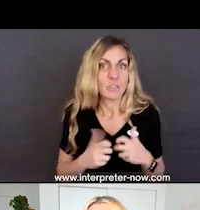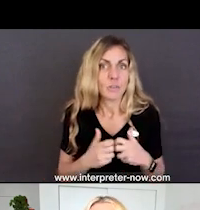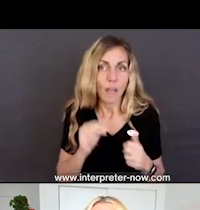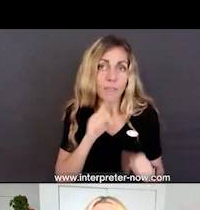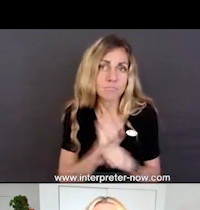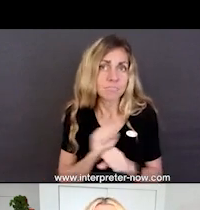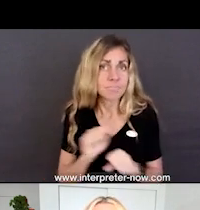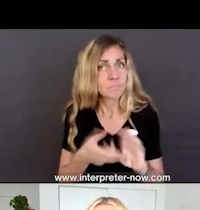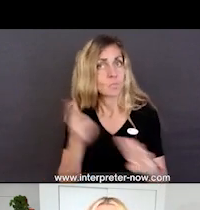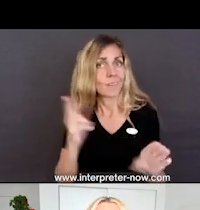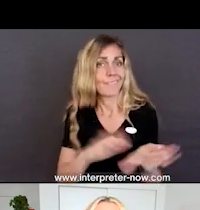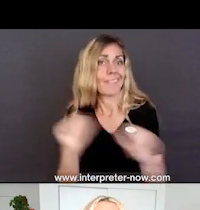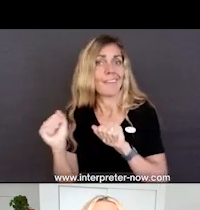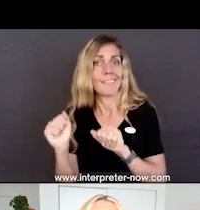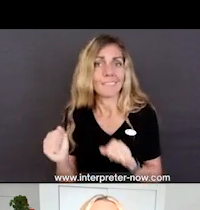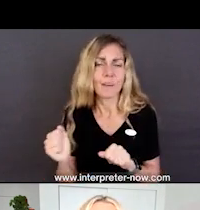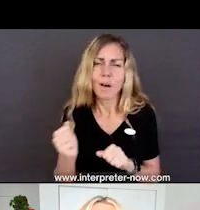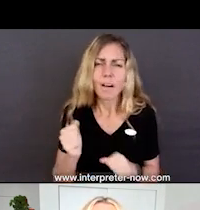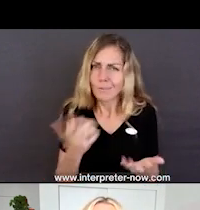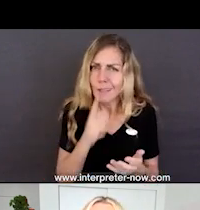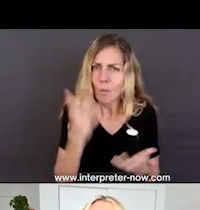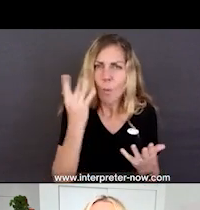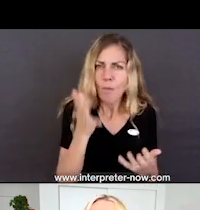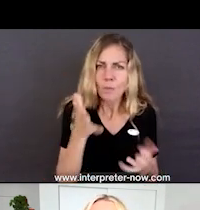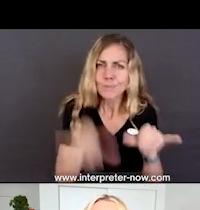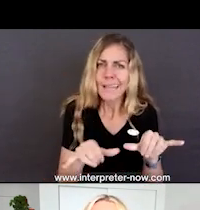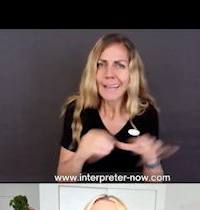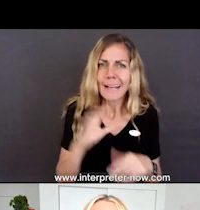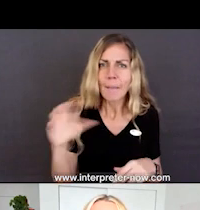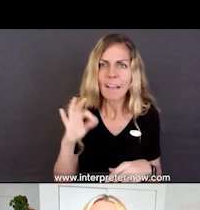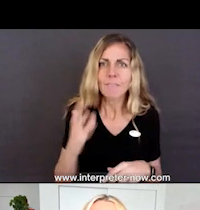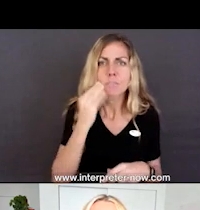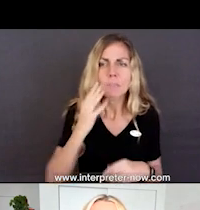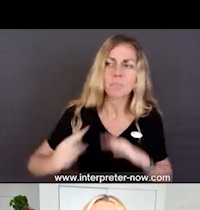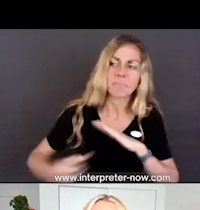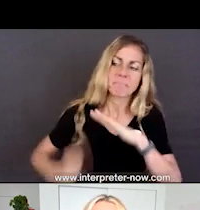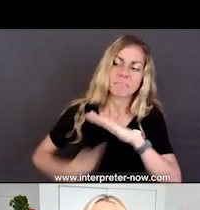Ultimately, why would you stay in a company if you're experiencing regular microaggressions?